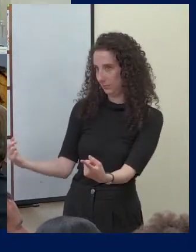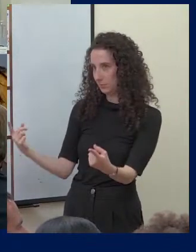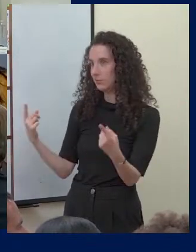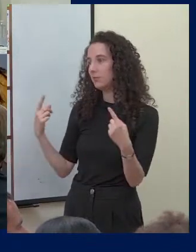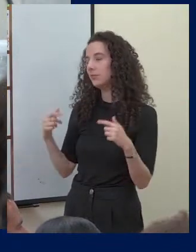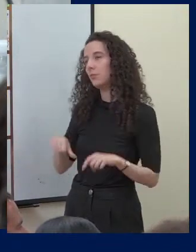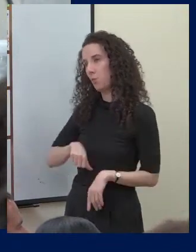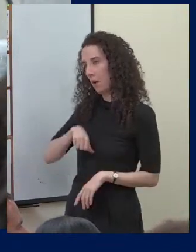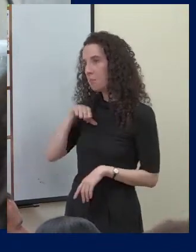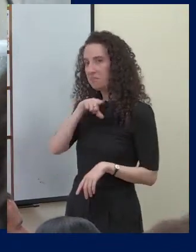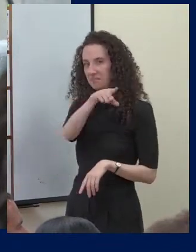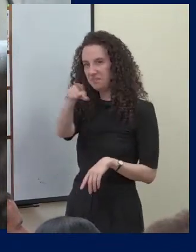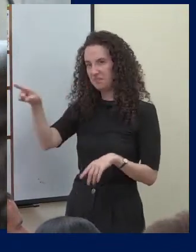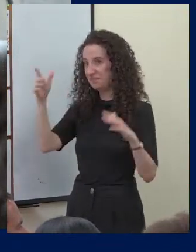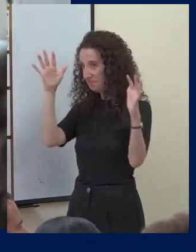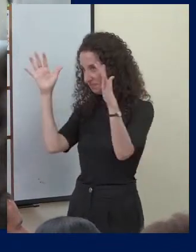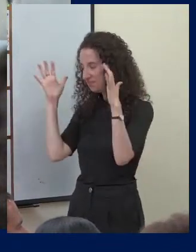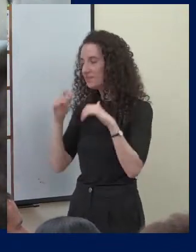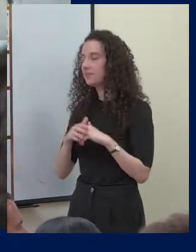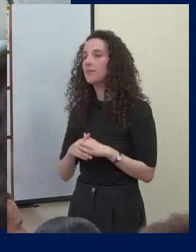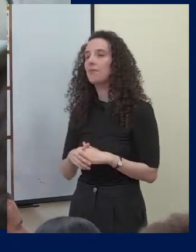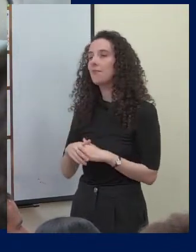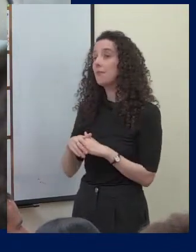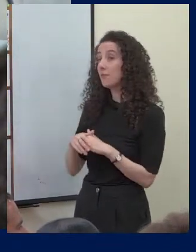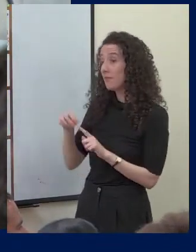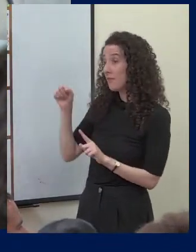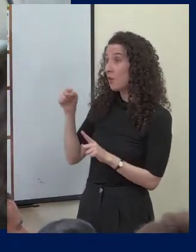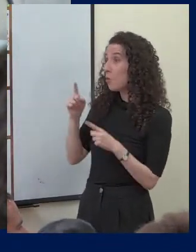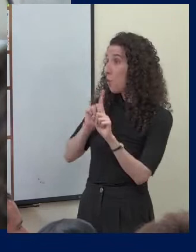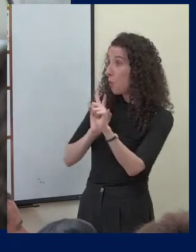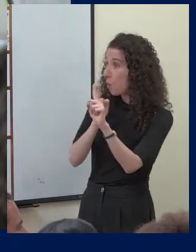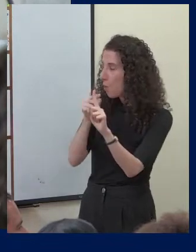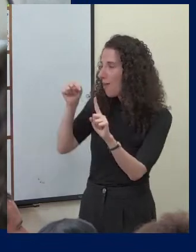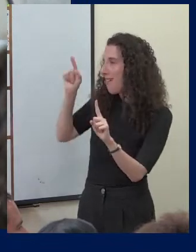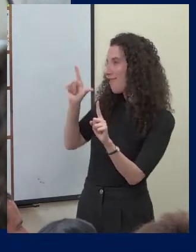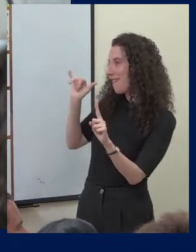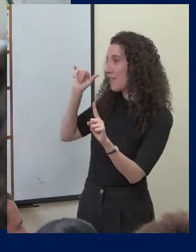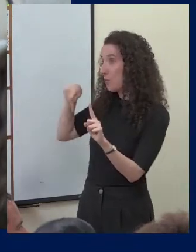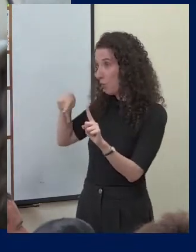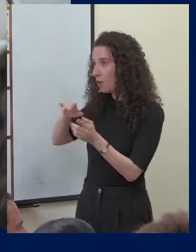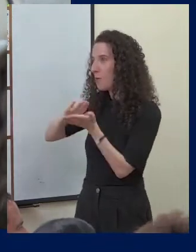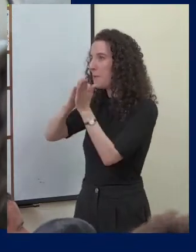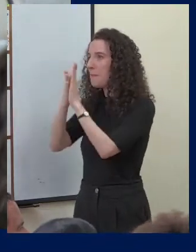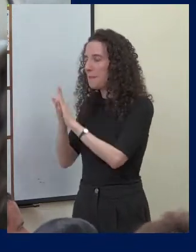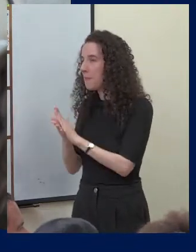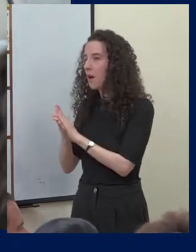to become an evidence-based practice and help SAMHSA close the gap.